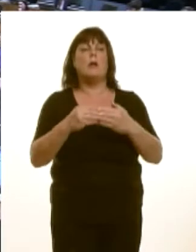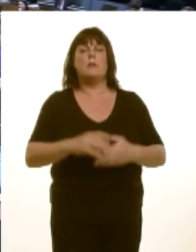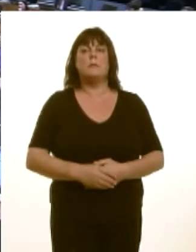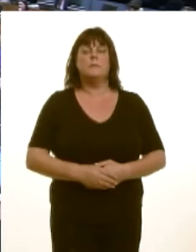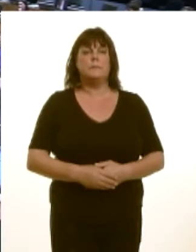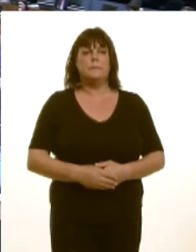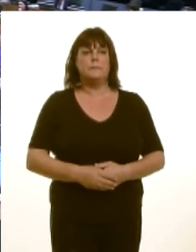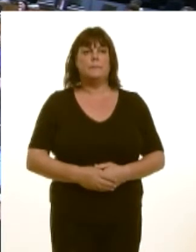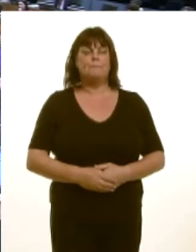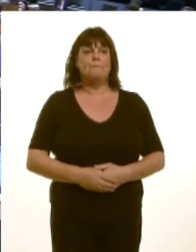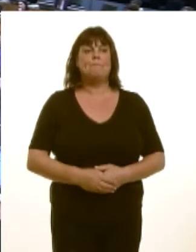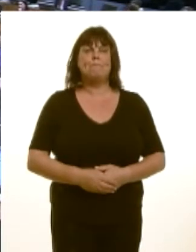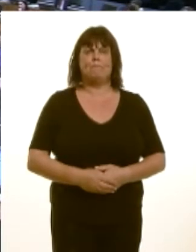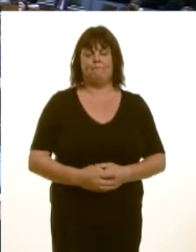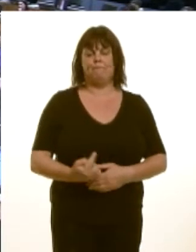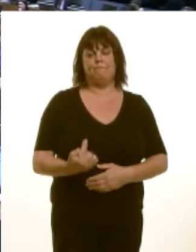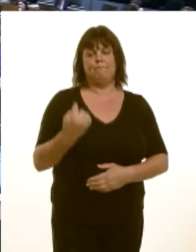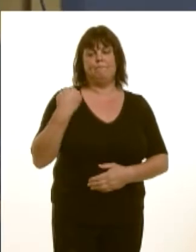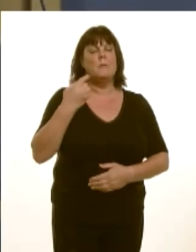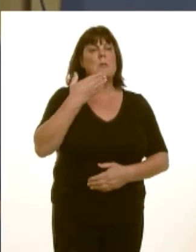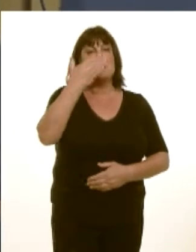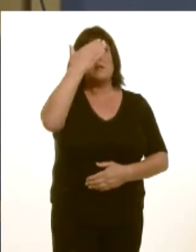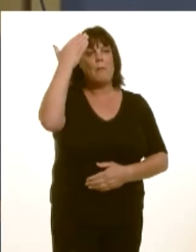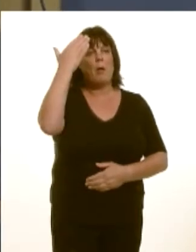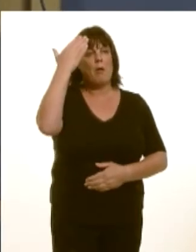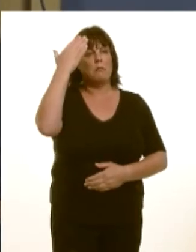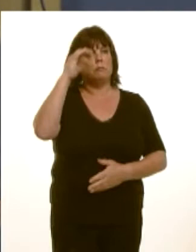First Minister, over the summer the Chancellor of the Exchequer announced generous tax breaks